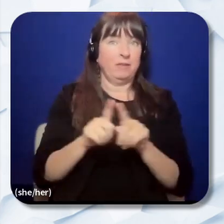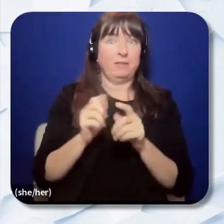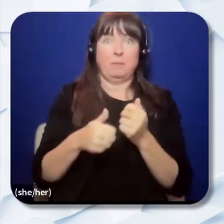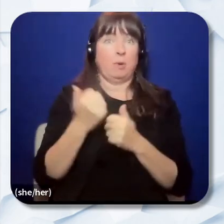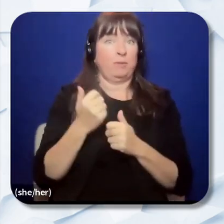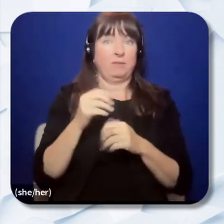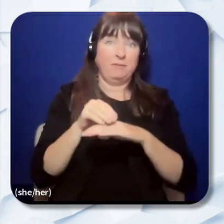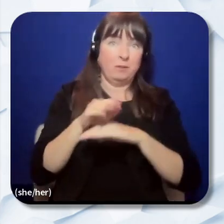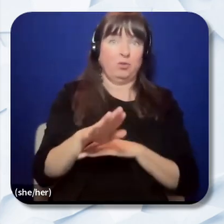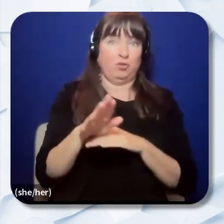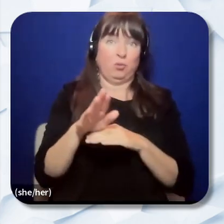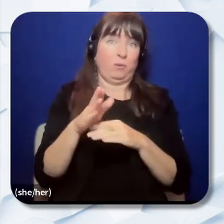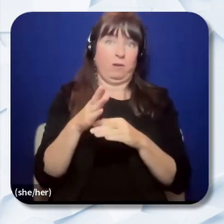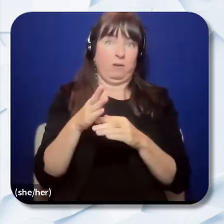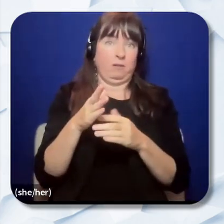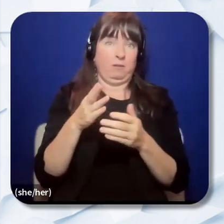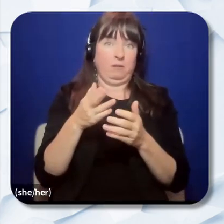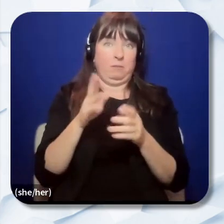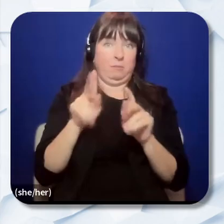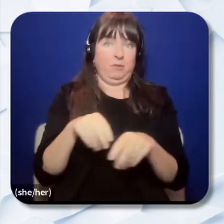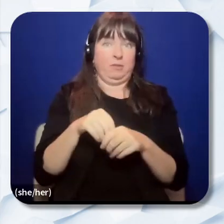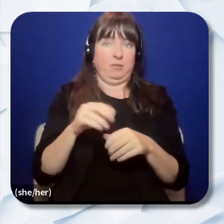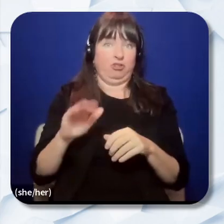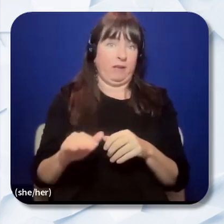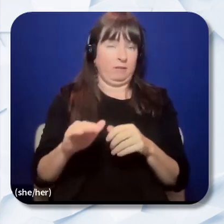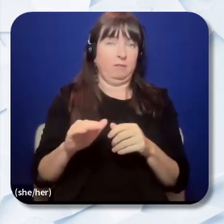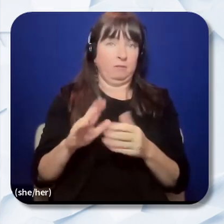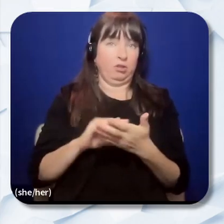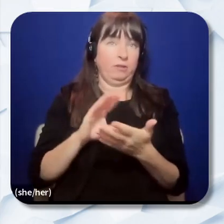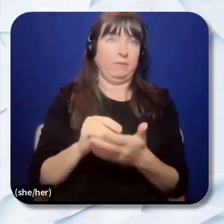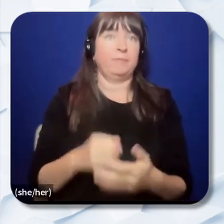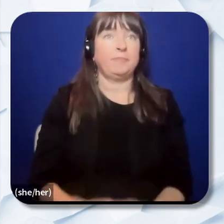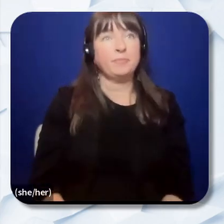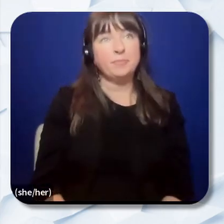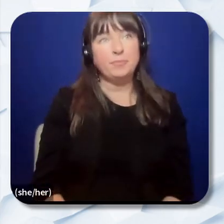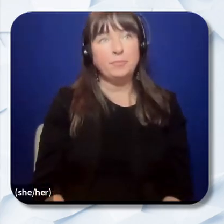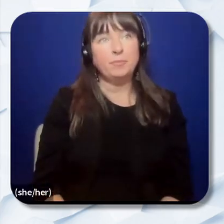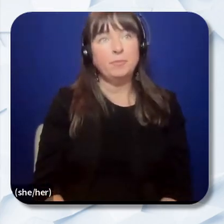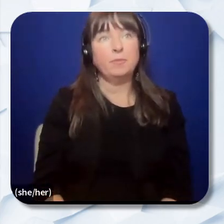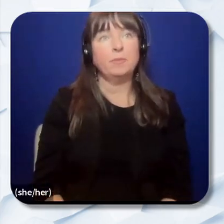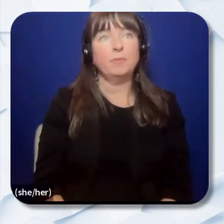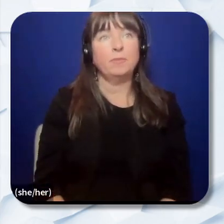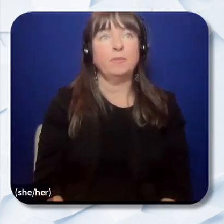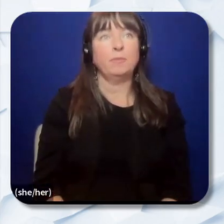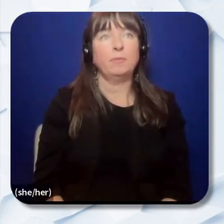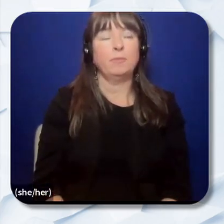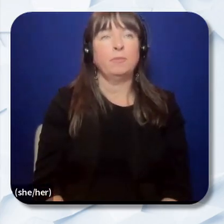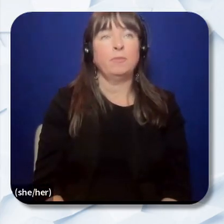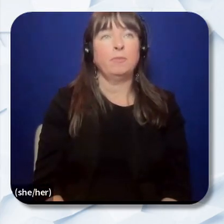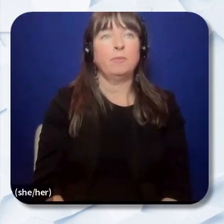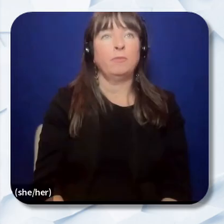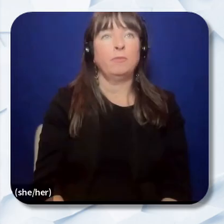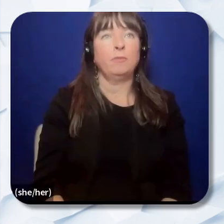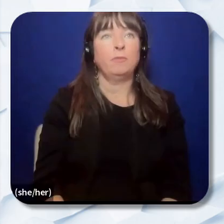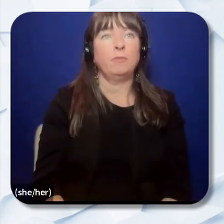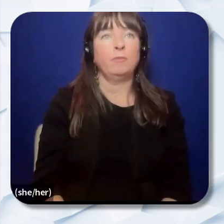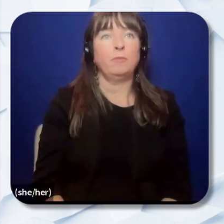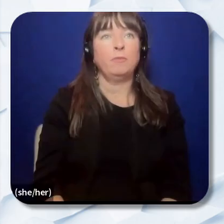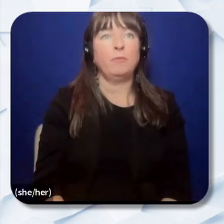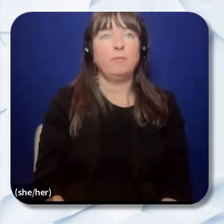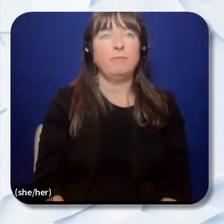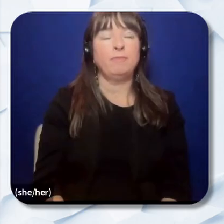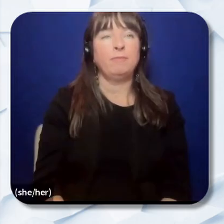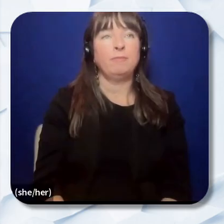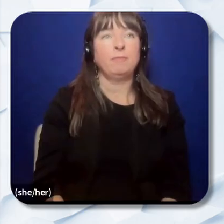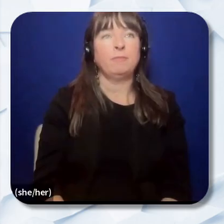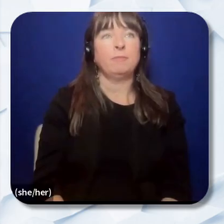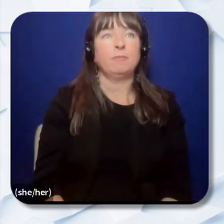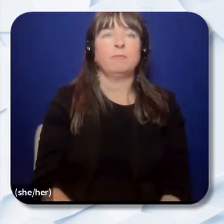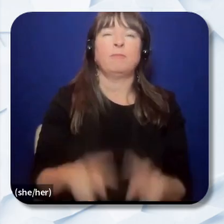influential factor in a child's education. Next slide please. The big picture of CLASS as Monique